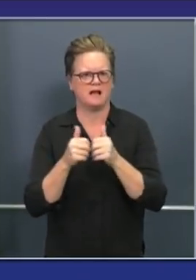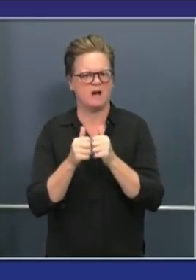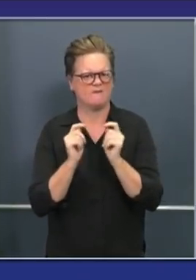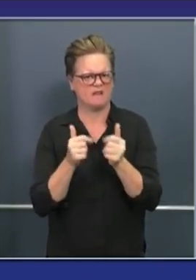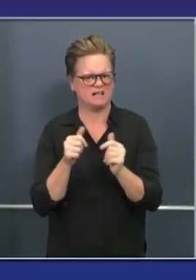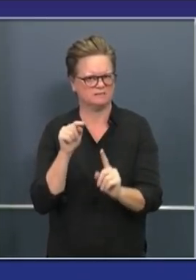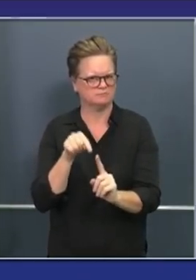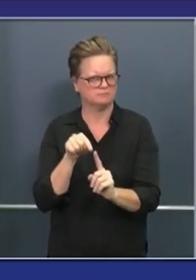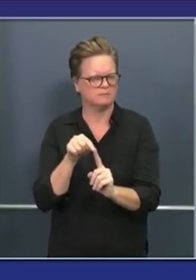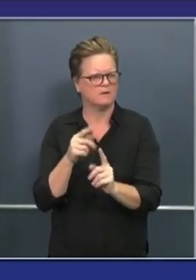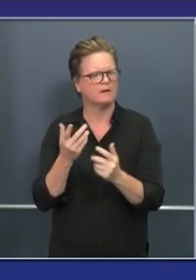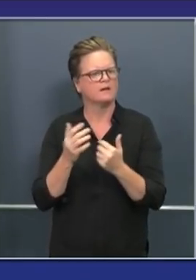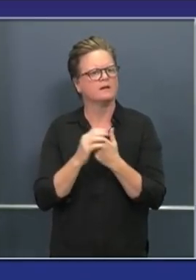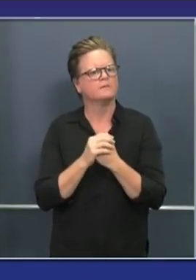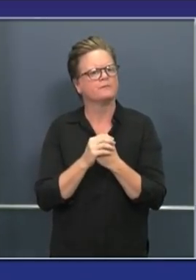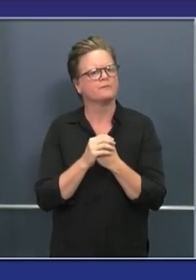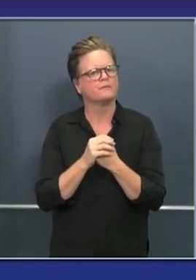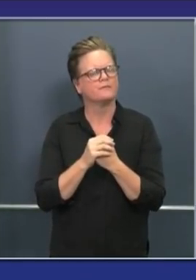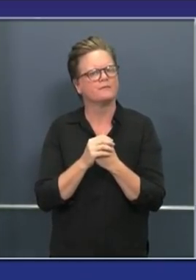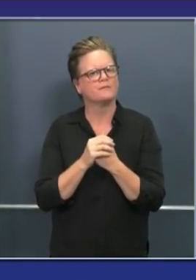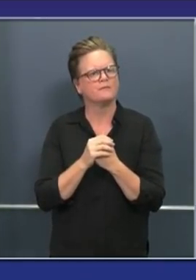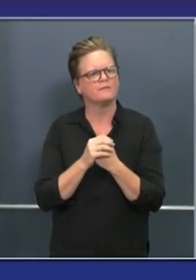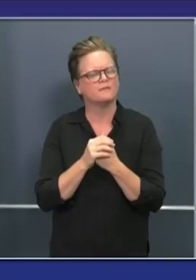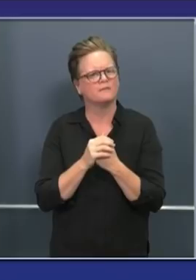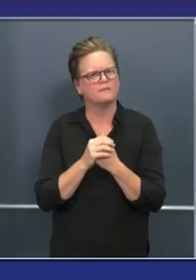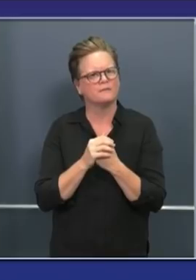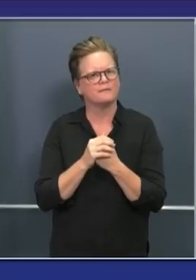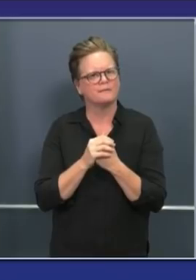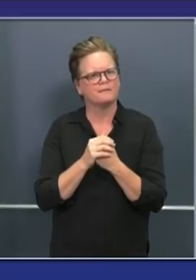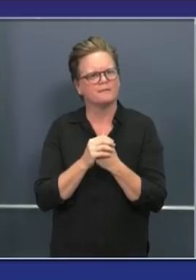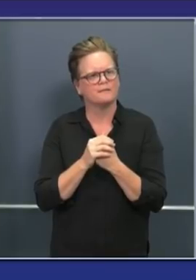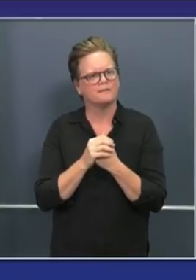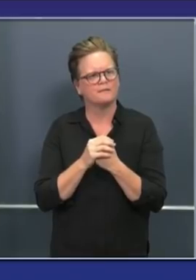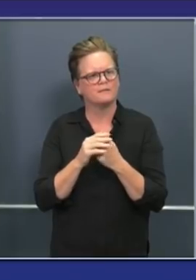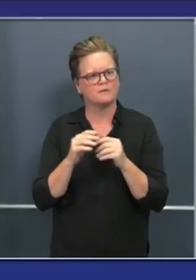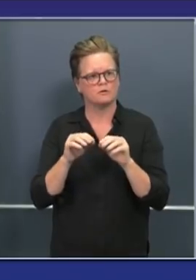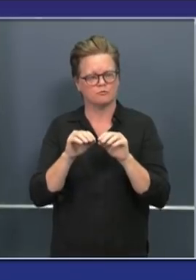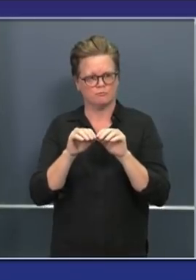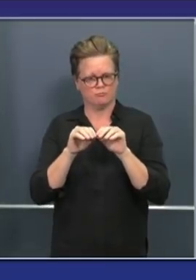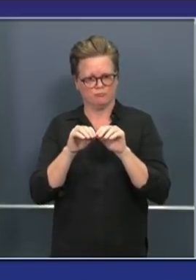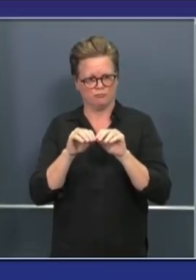YOU CAN SEE -- YOU HAD HEARD IN THE PAST THIS R0 RATE. NOW WE HAVE A DIFFERENT VARIANT